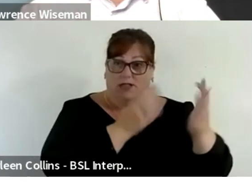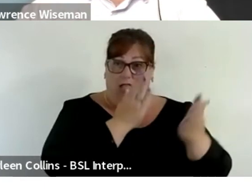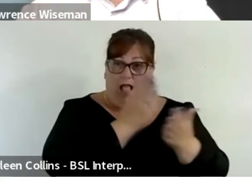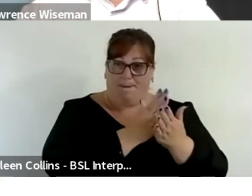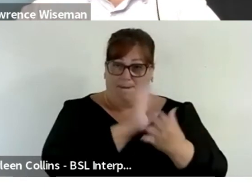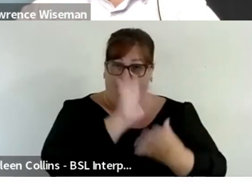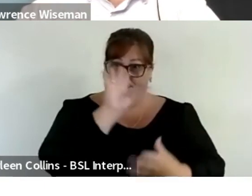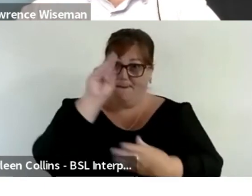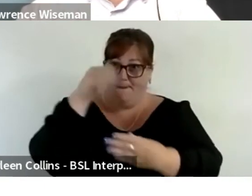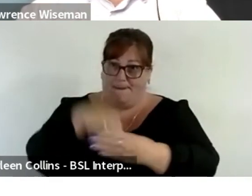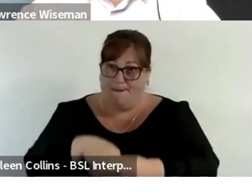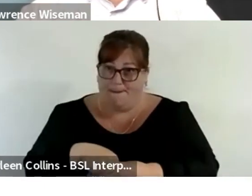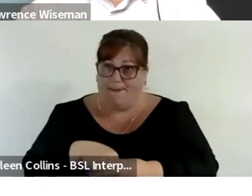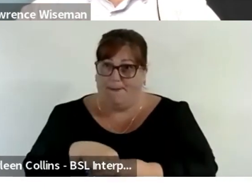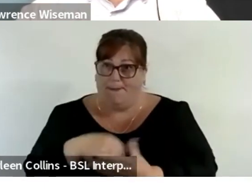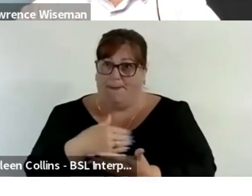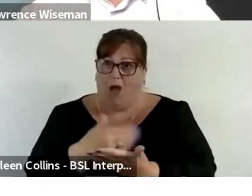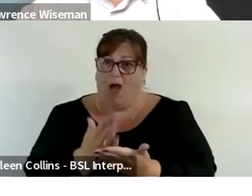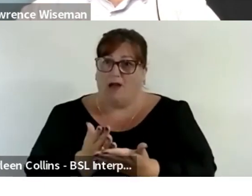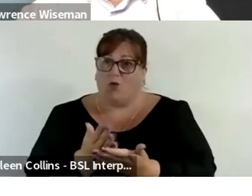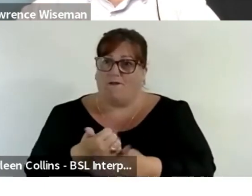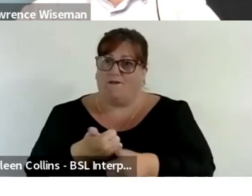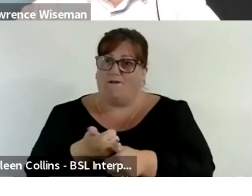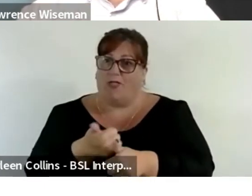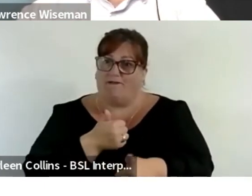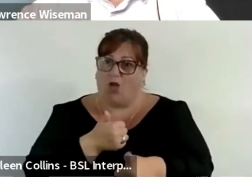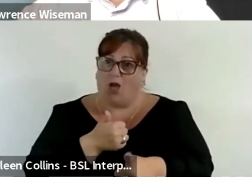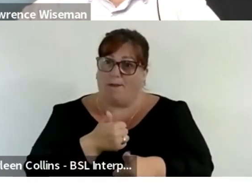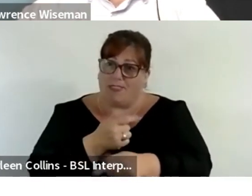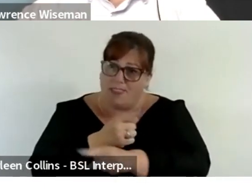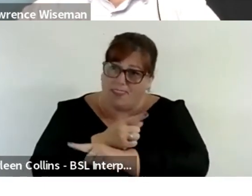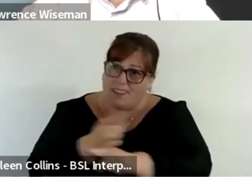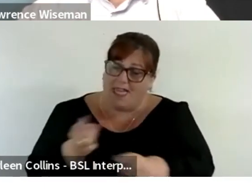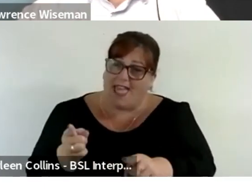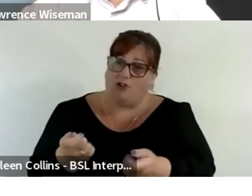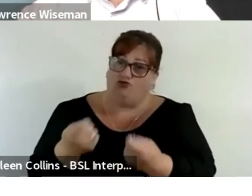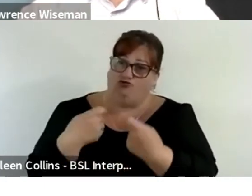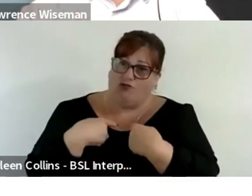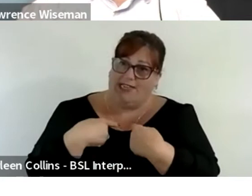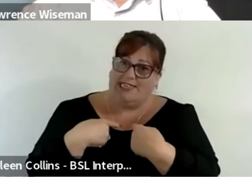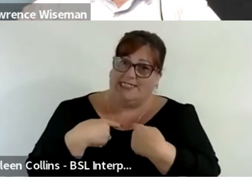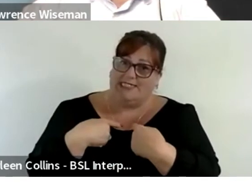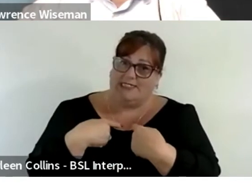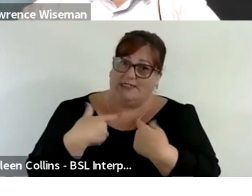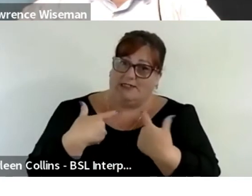what it is and treat you with respect and as a human adult regardless.